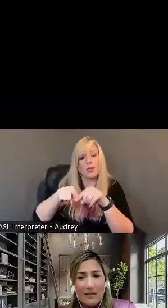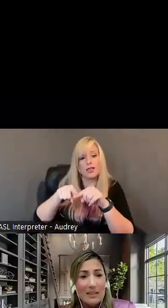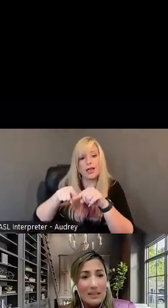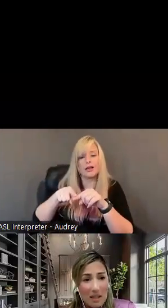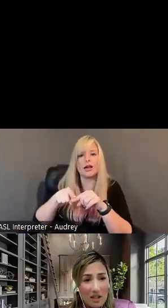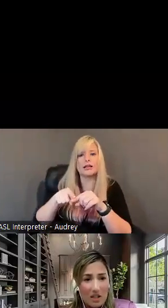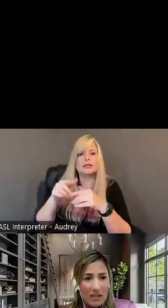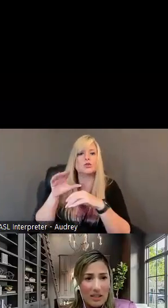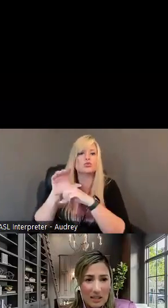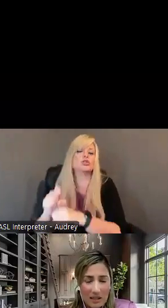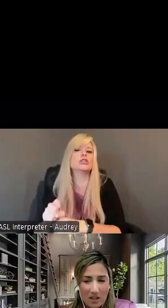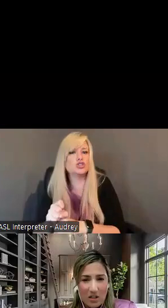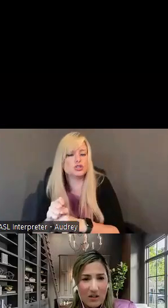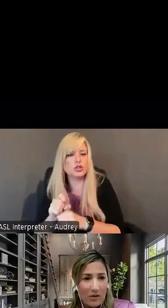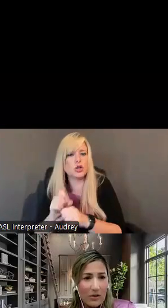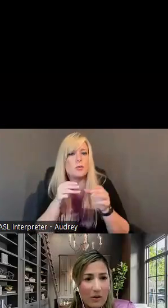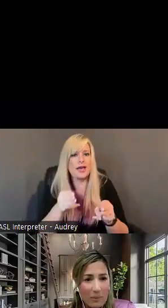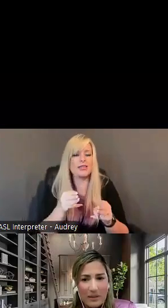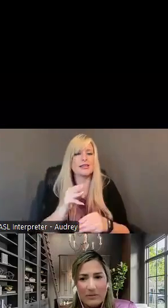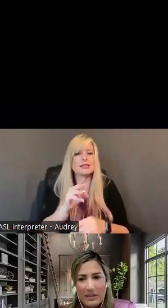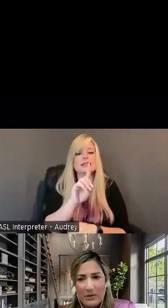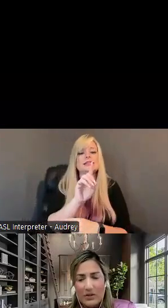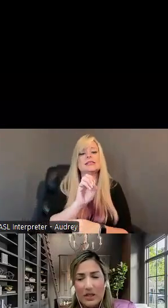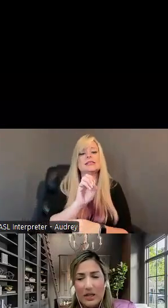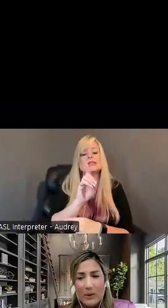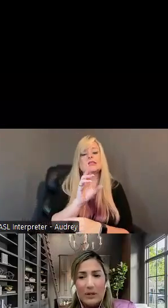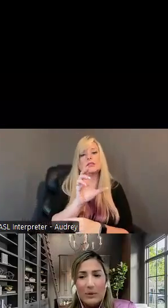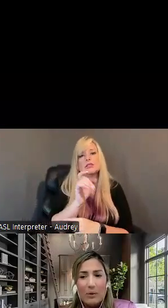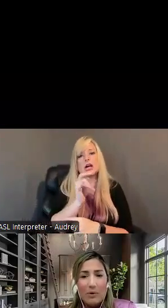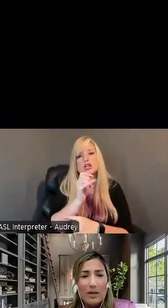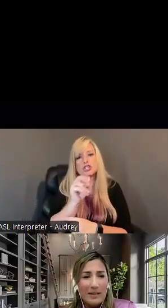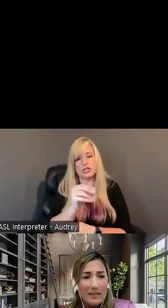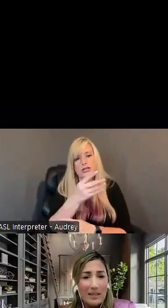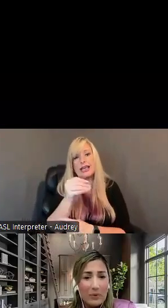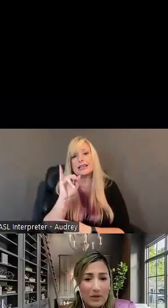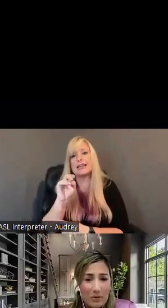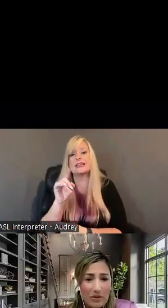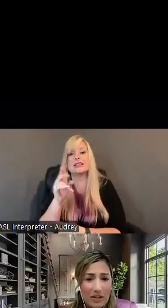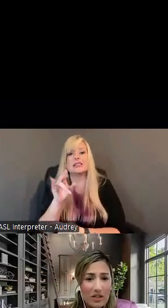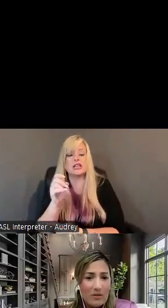like deduction and induction that are common in research, we incorporate things like retroduction,